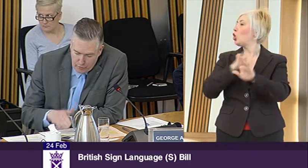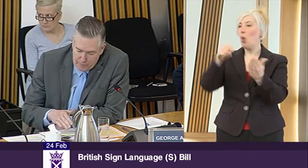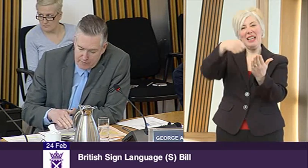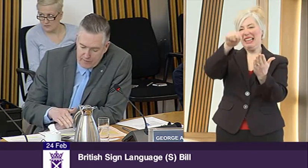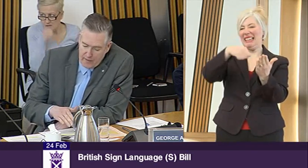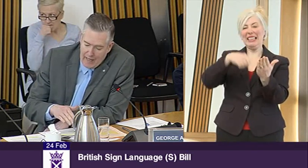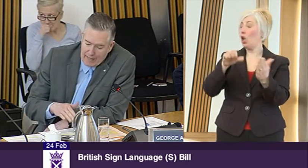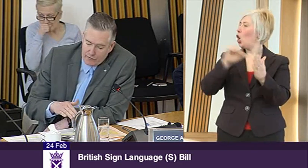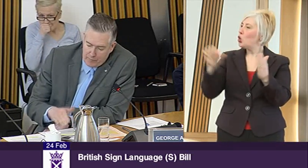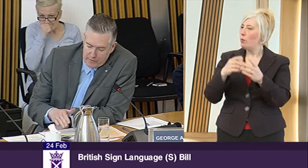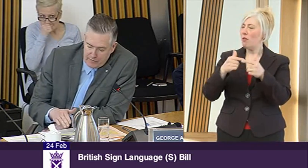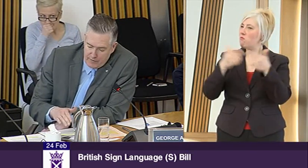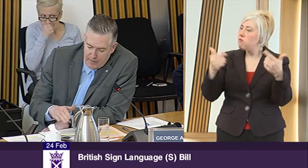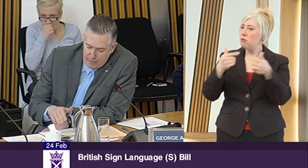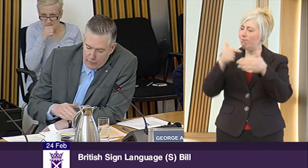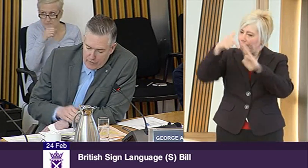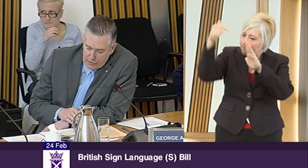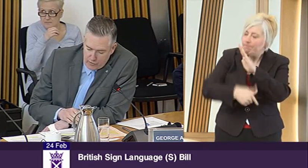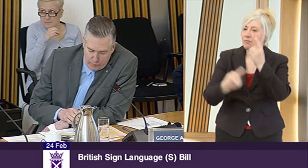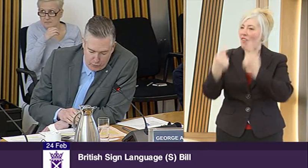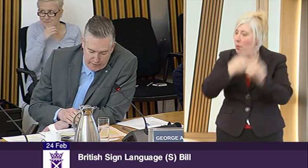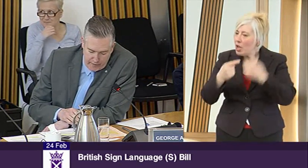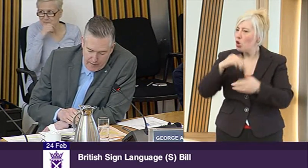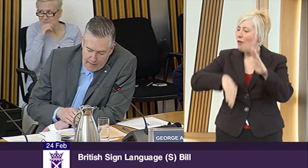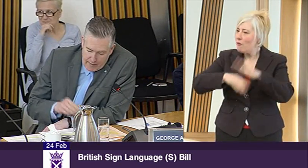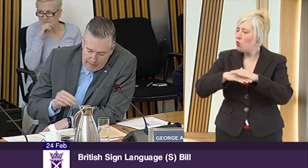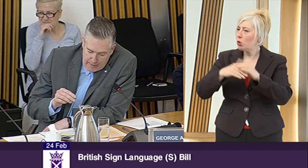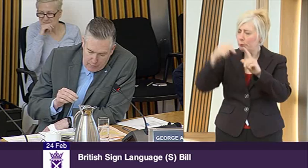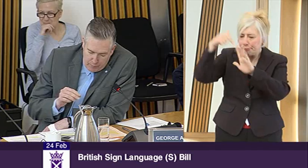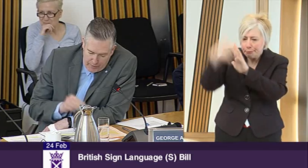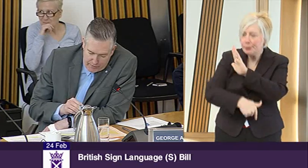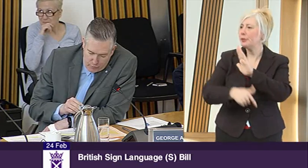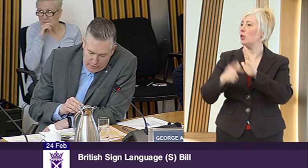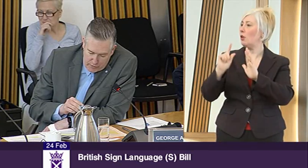exercise’, it should have both a formative and summative evaluation component.” However,